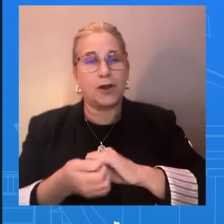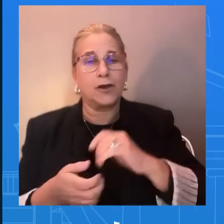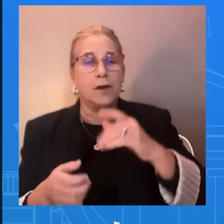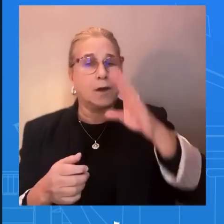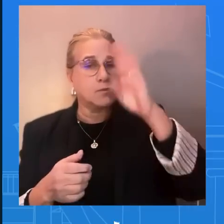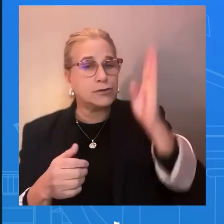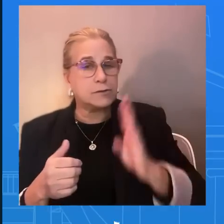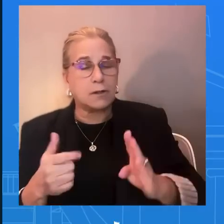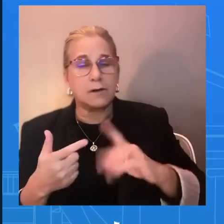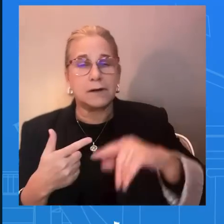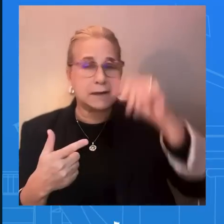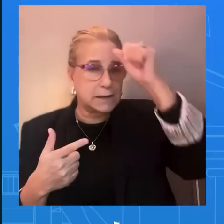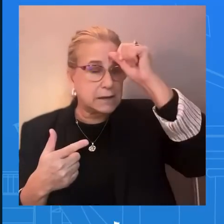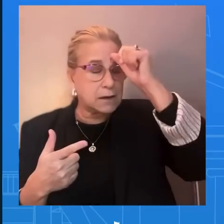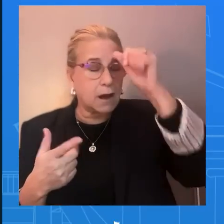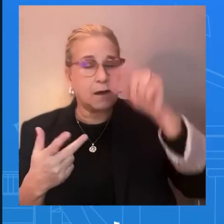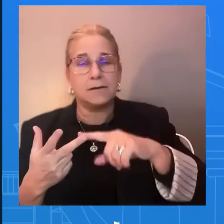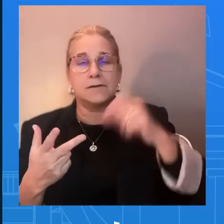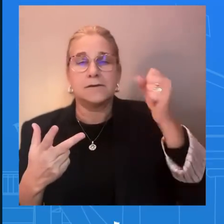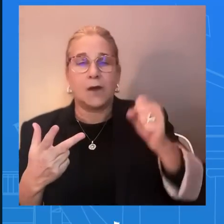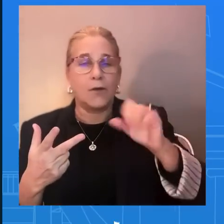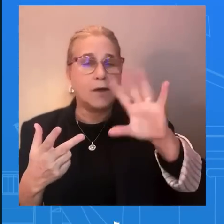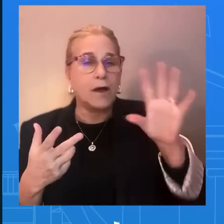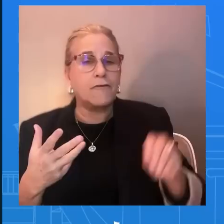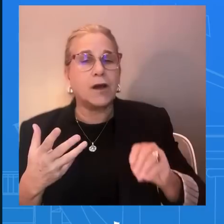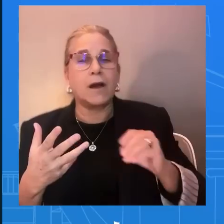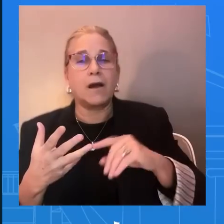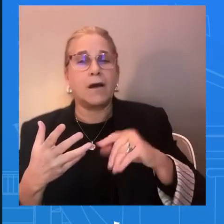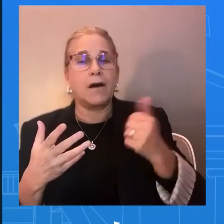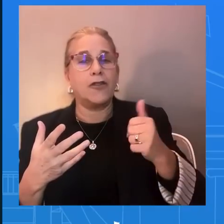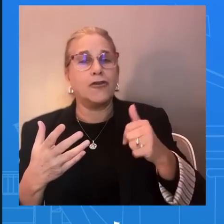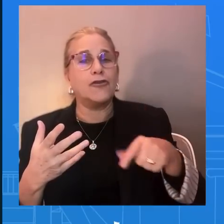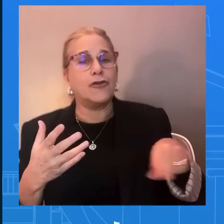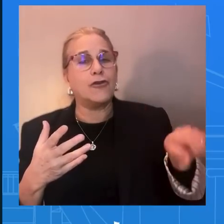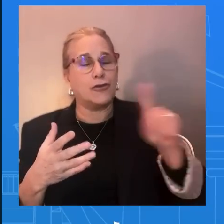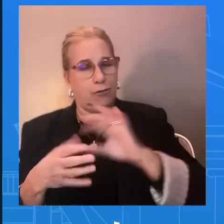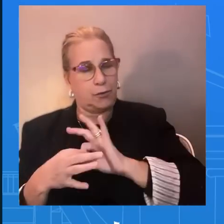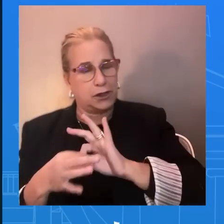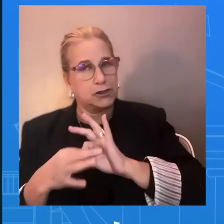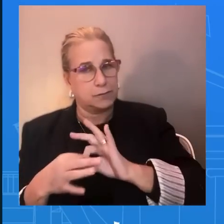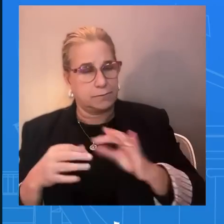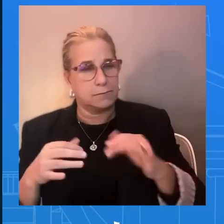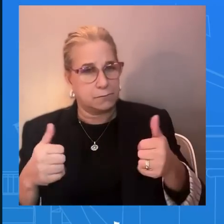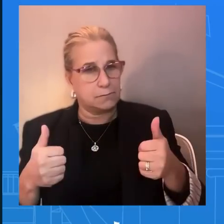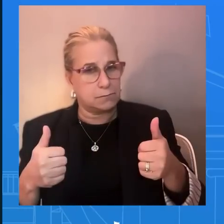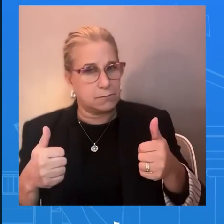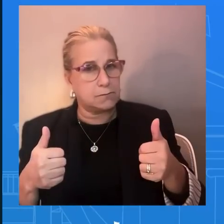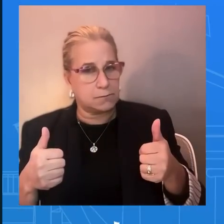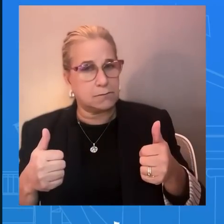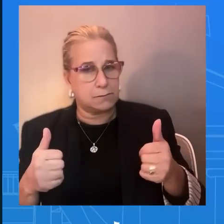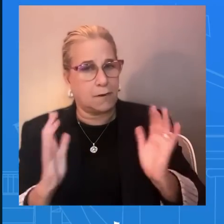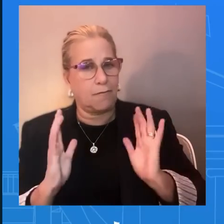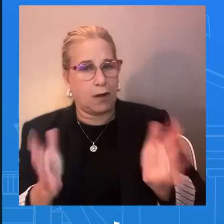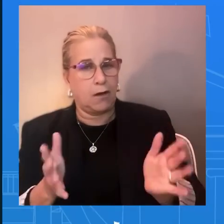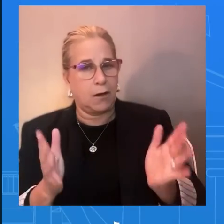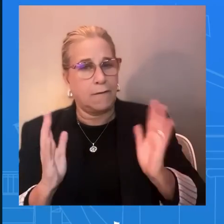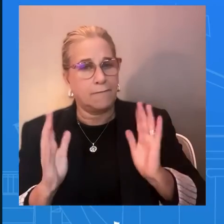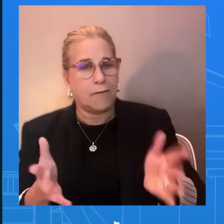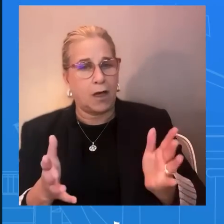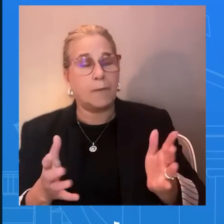certainly, those relationships. And -- with China, for example. And -- and so, that’s going to be our focus right now.